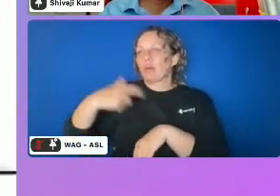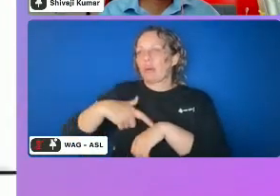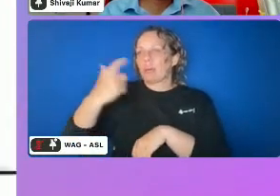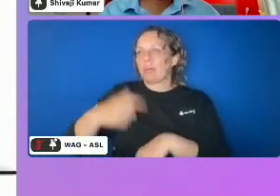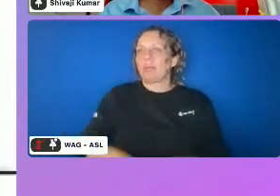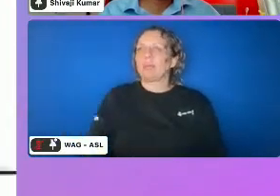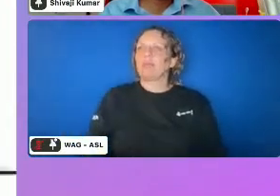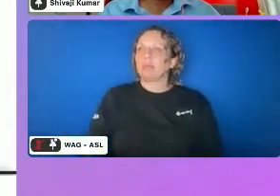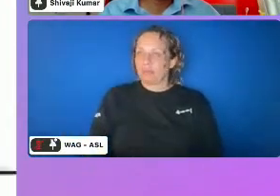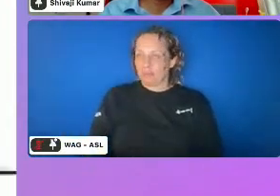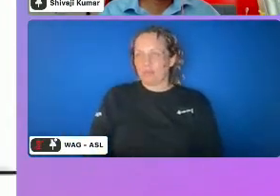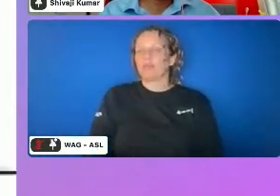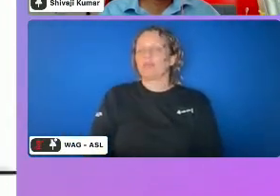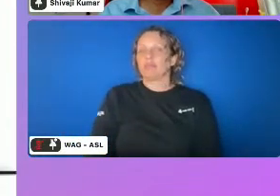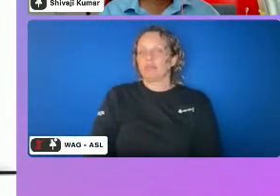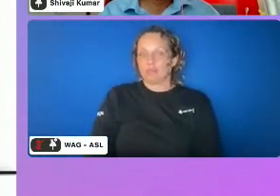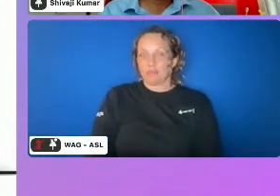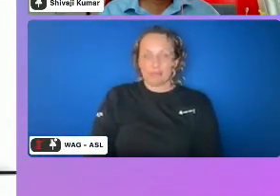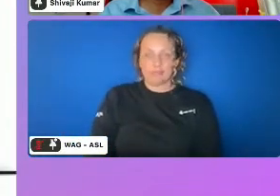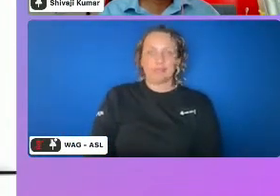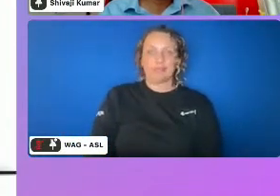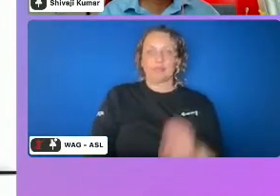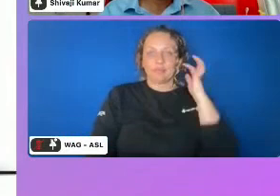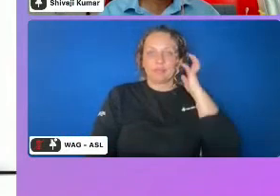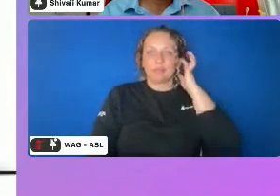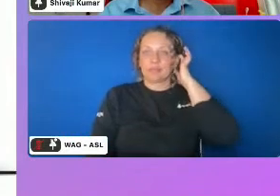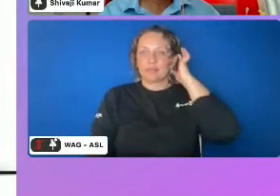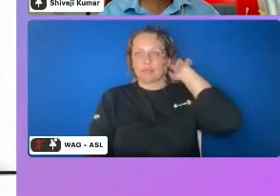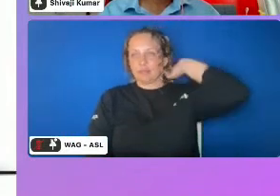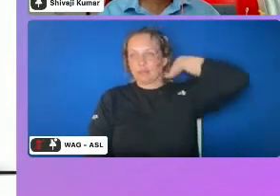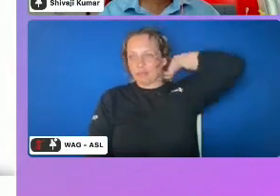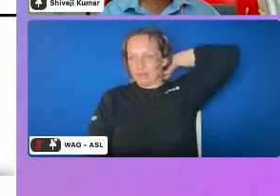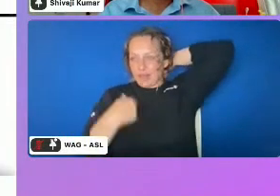So this time around, since I described the inner workings of it, I'll go a little faster.